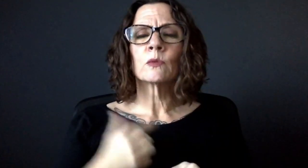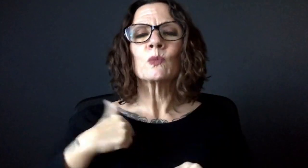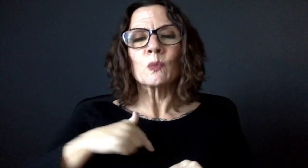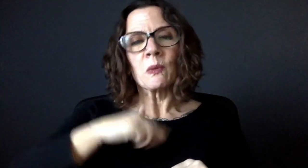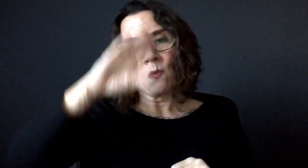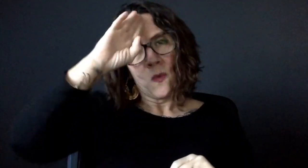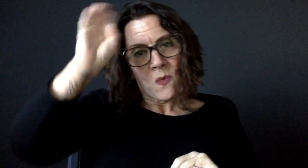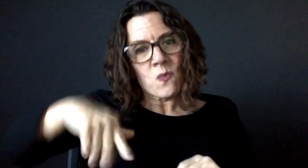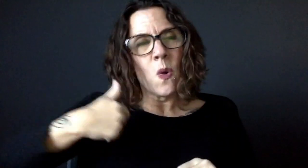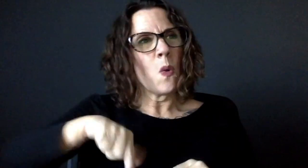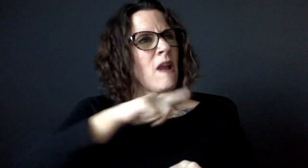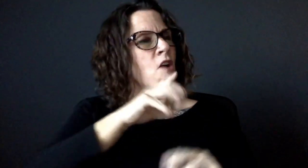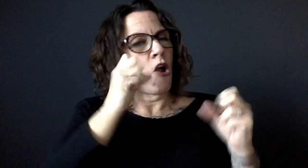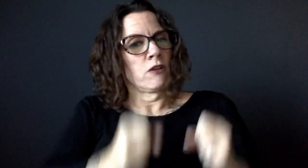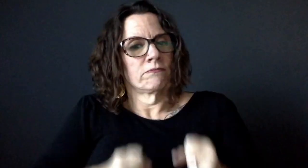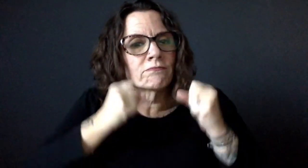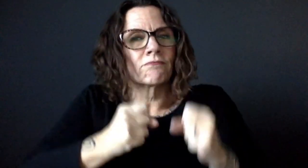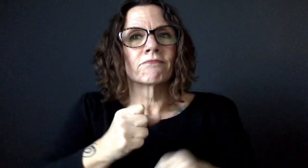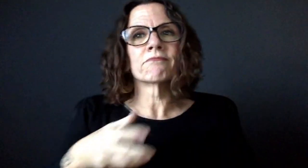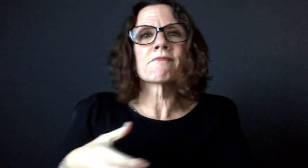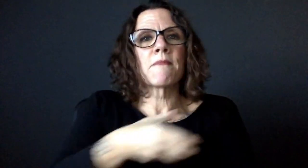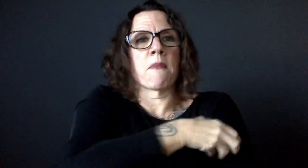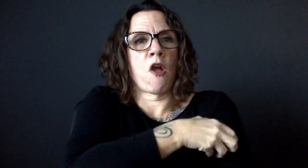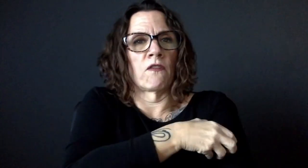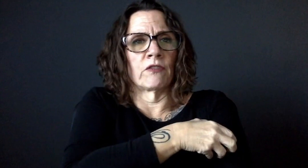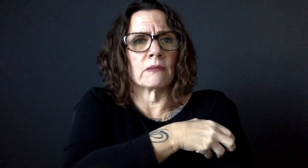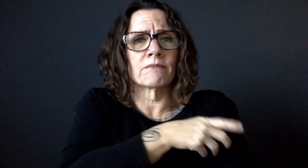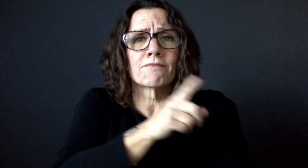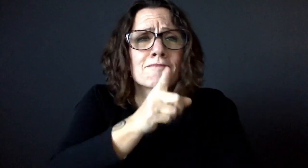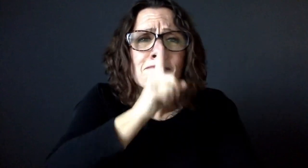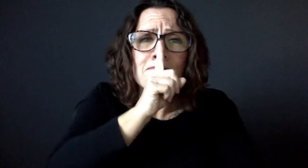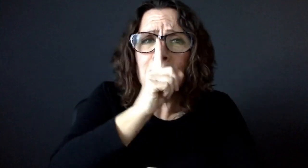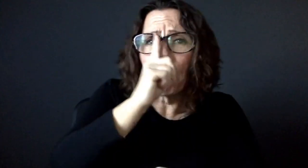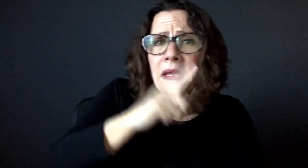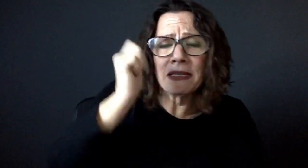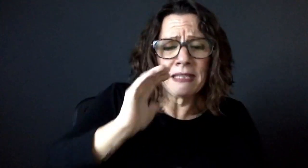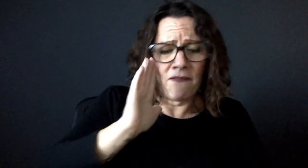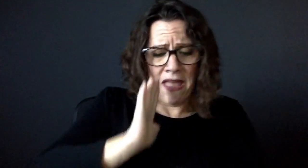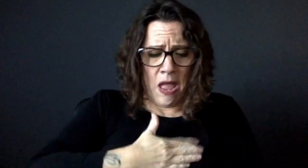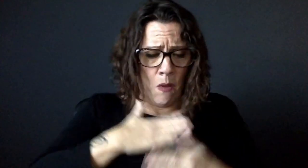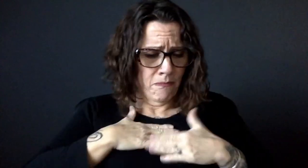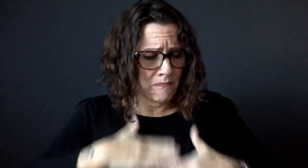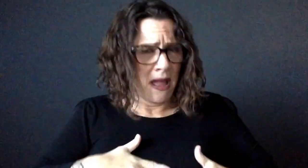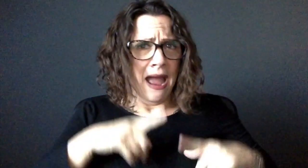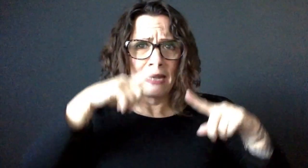We know that we are powerful not despite the complexities